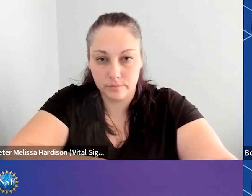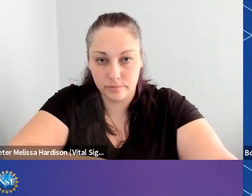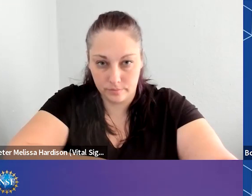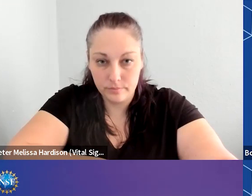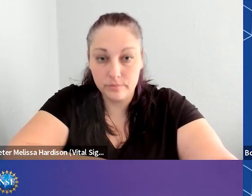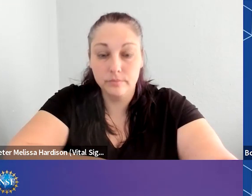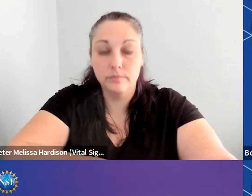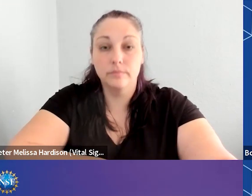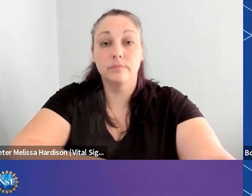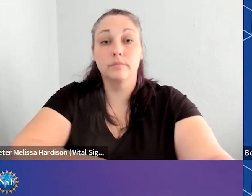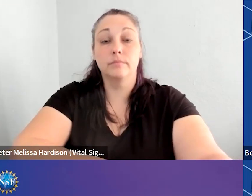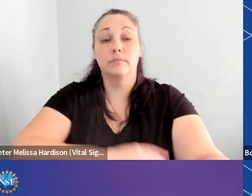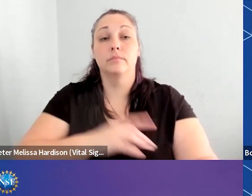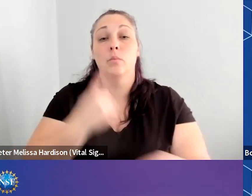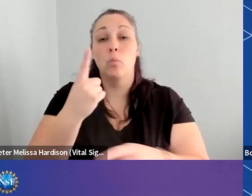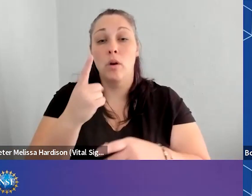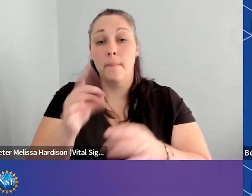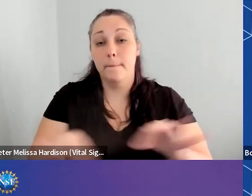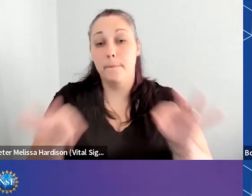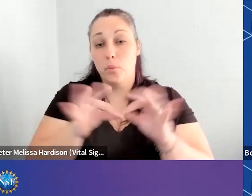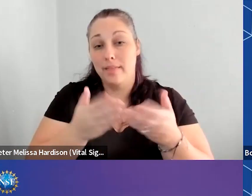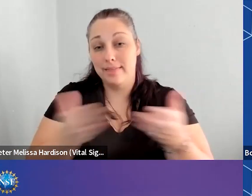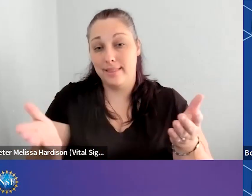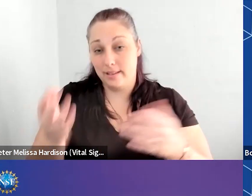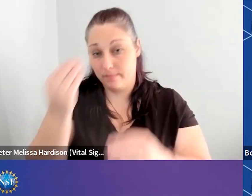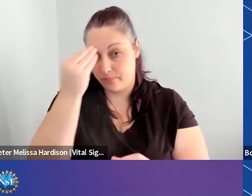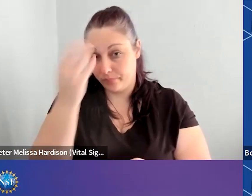of what you're doing, there needs to be some sort of theoretical justification